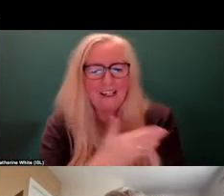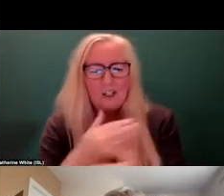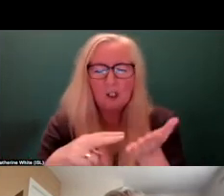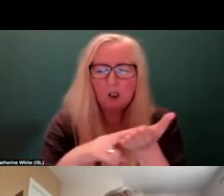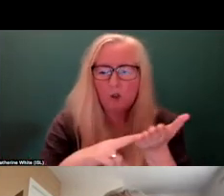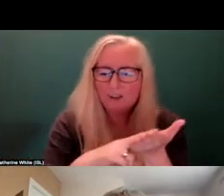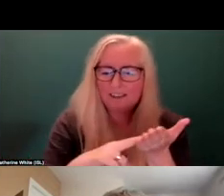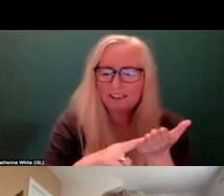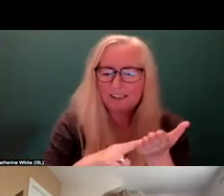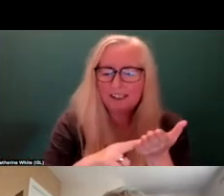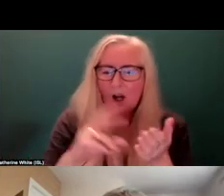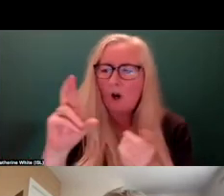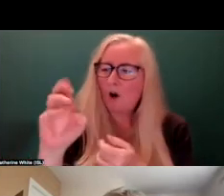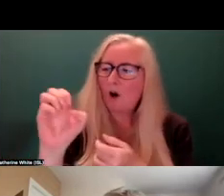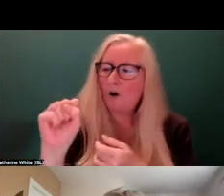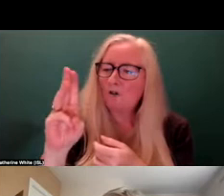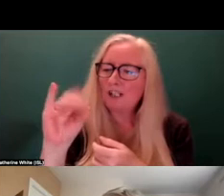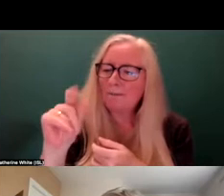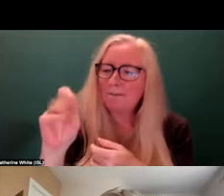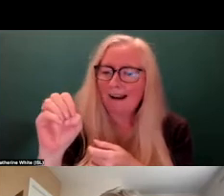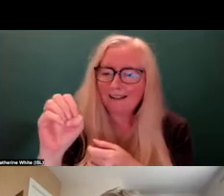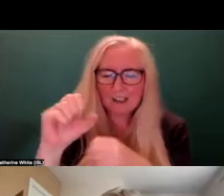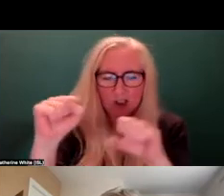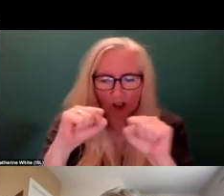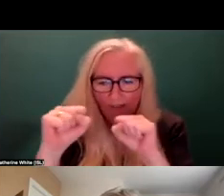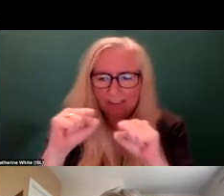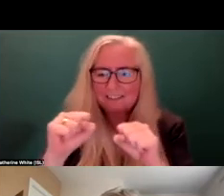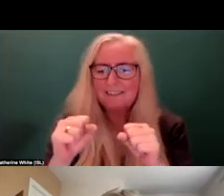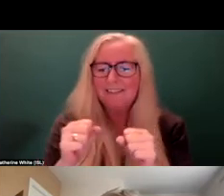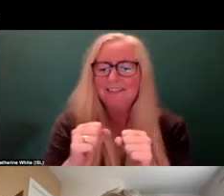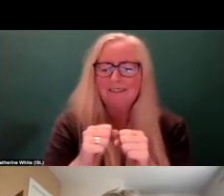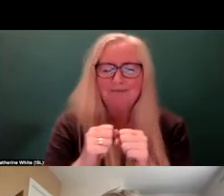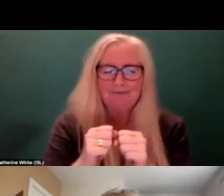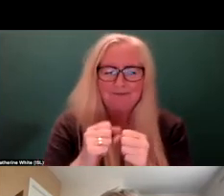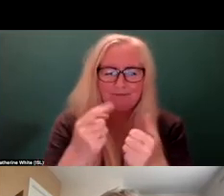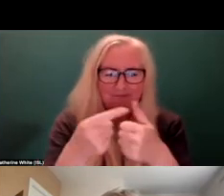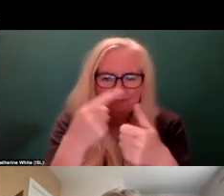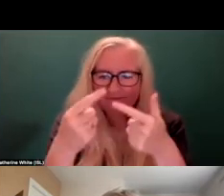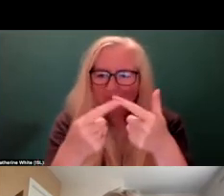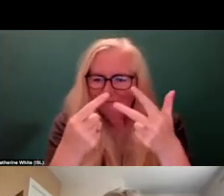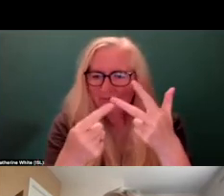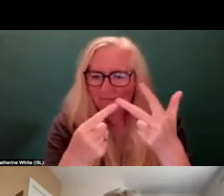the beginning of using high respite services and the impact of a lot of carer stress.